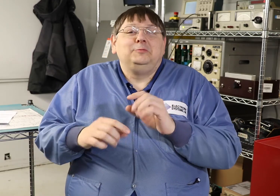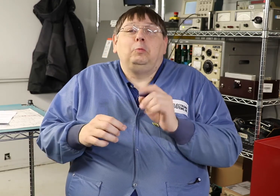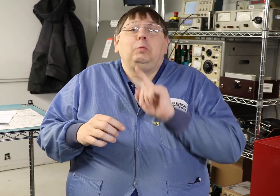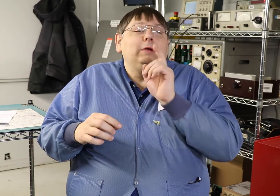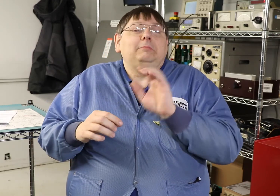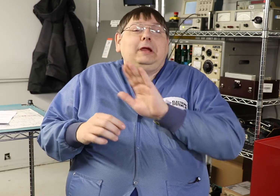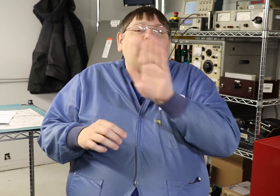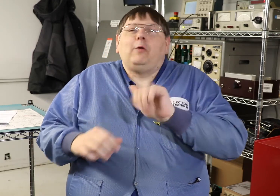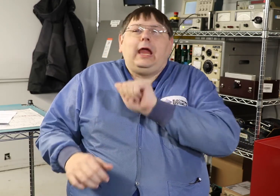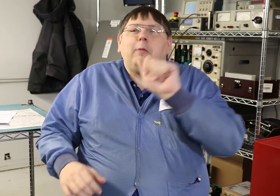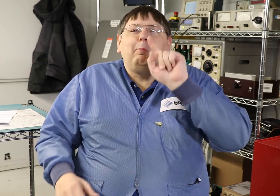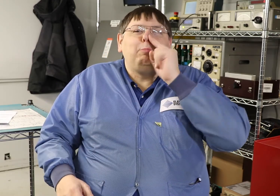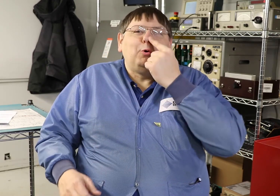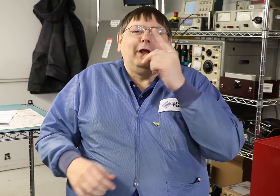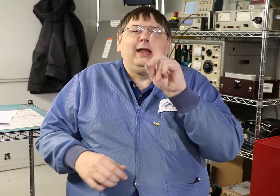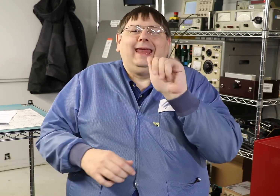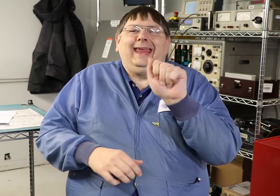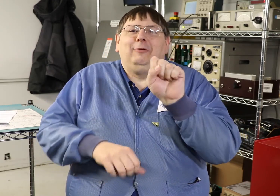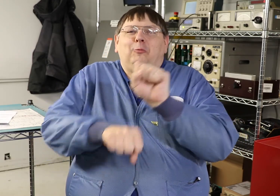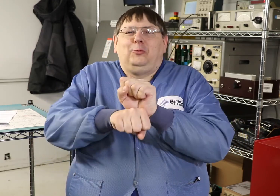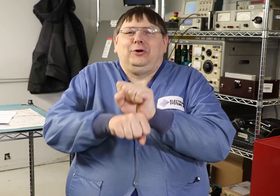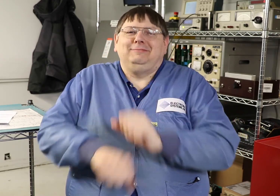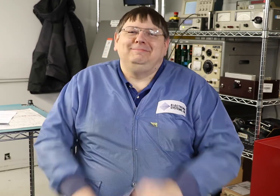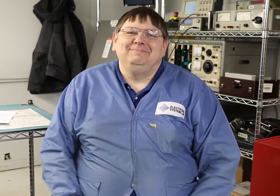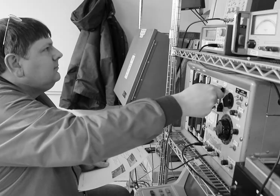There’s never a boring day at work!